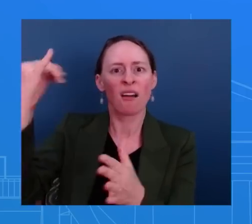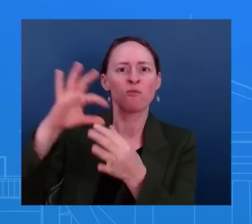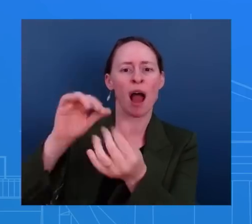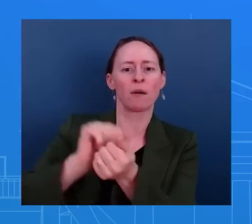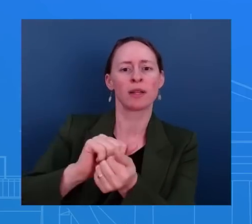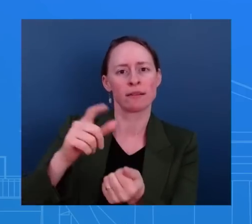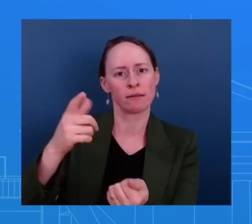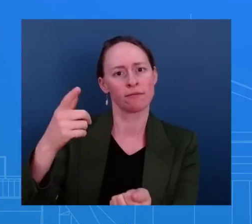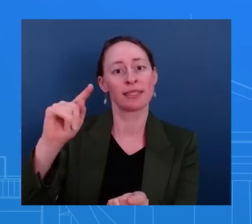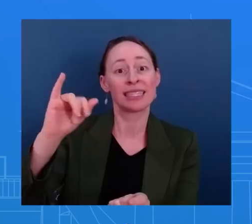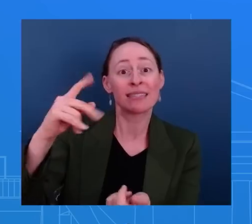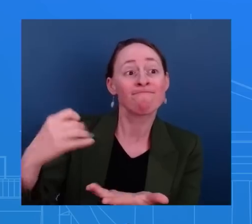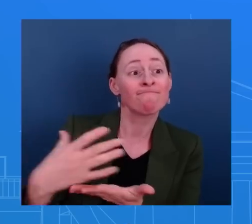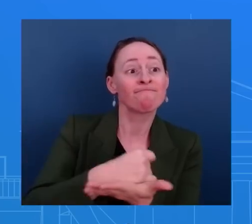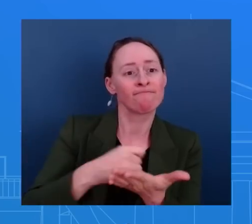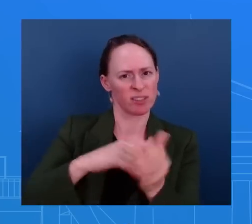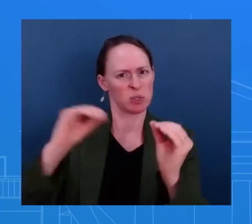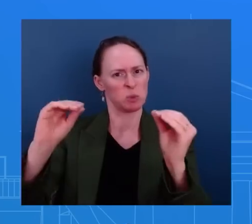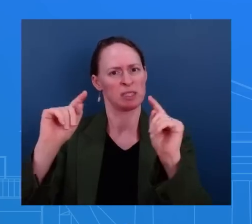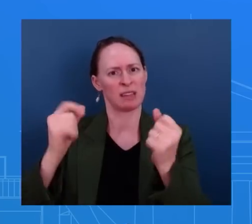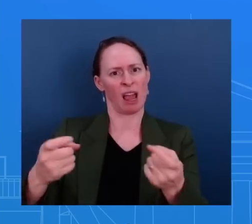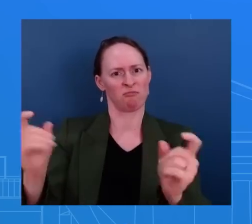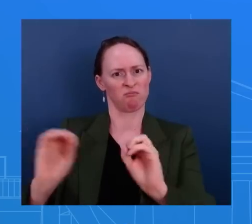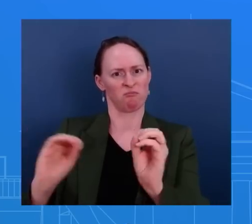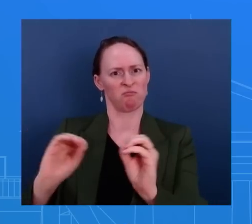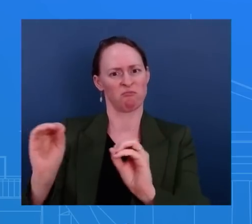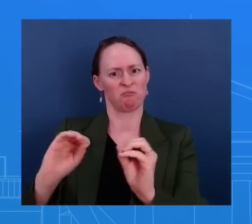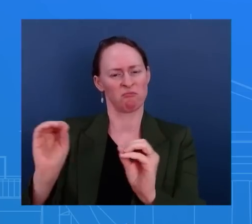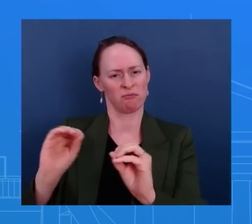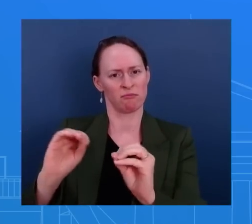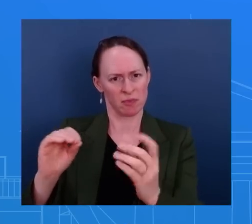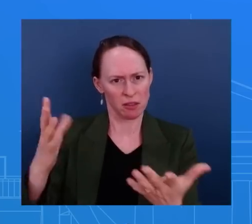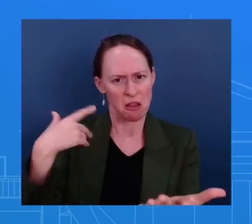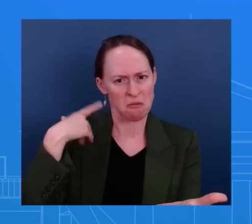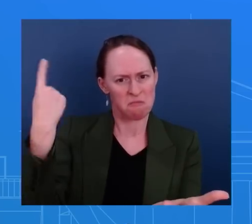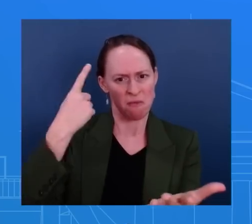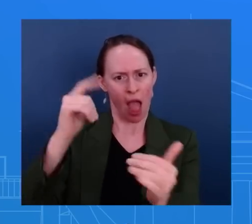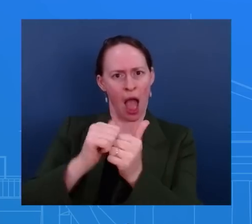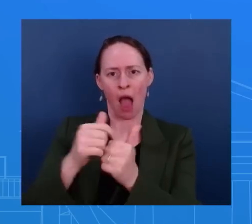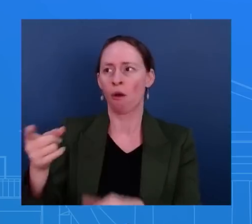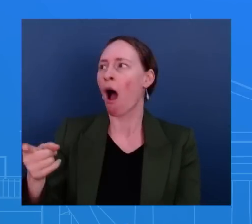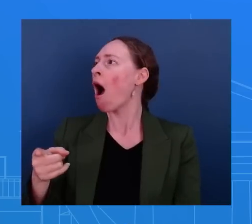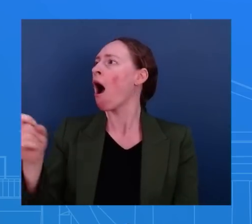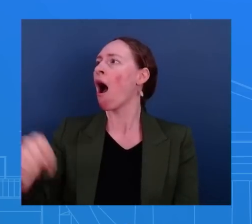Ms. Jean-Pierre: I mean, that is -- I mean, that is -- that was said in a campaign context, so I would have to refer you to the campaign.